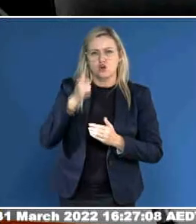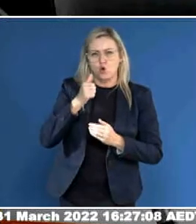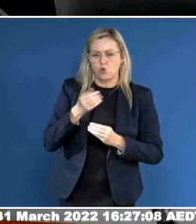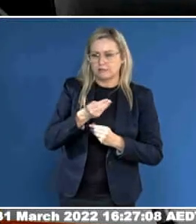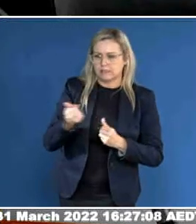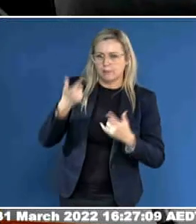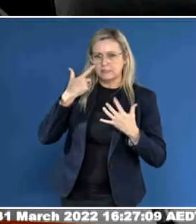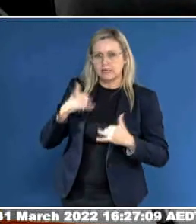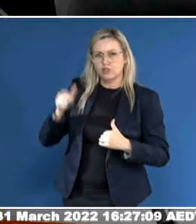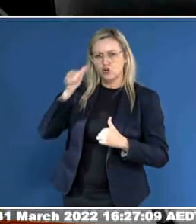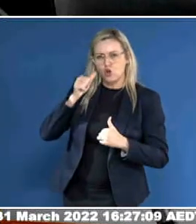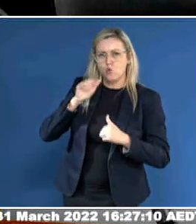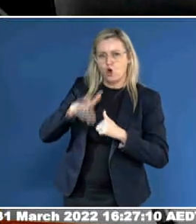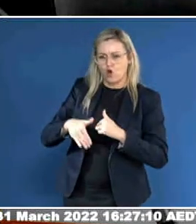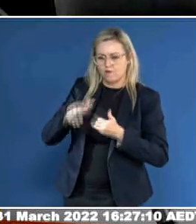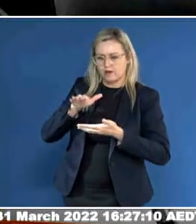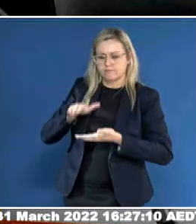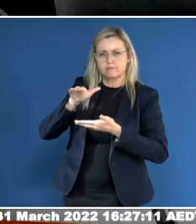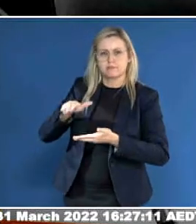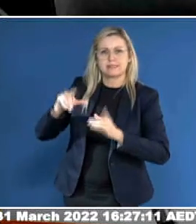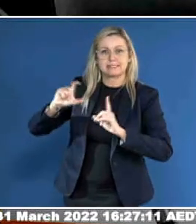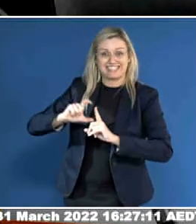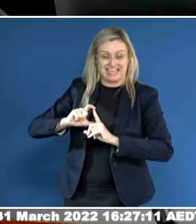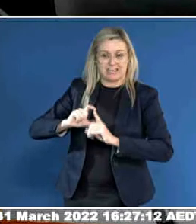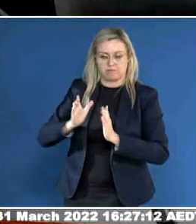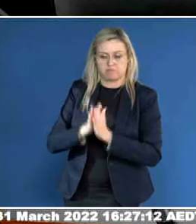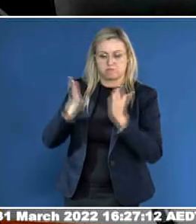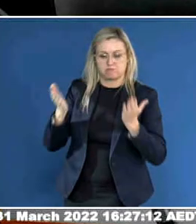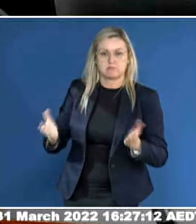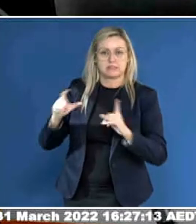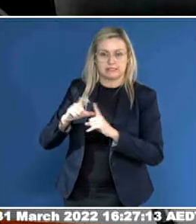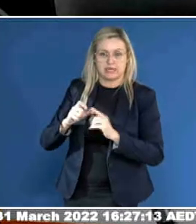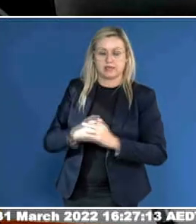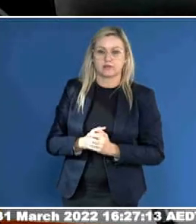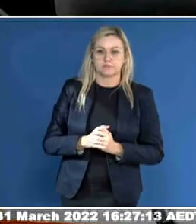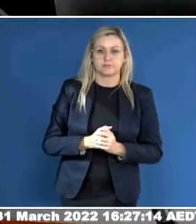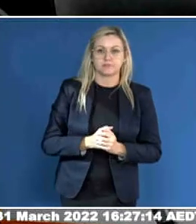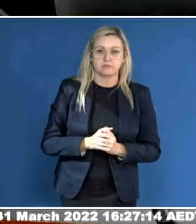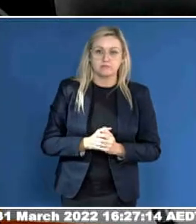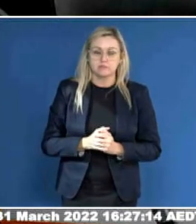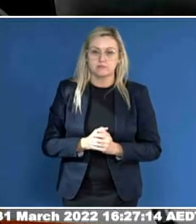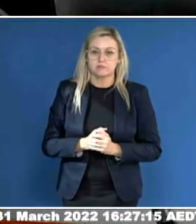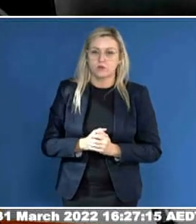Bundle D. What we propose to do in the directions that the Commissioners will make tomorrow is to